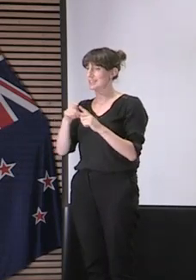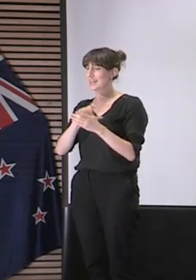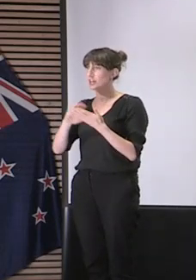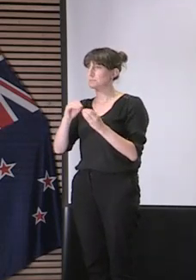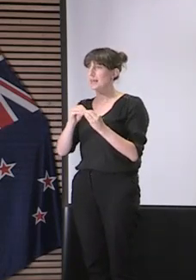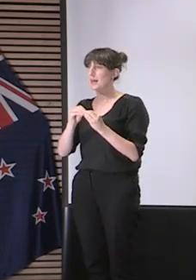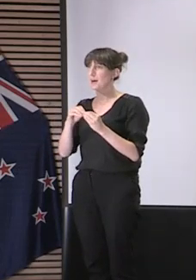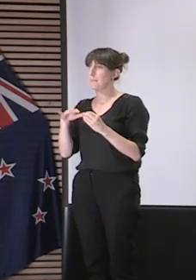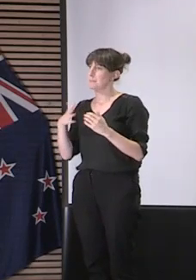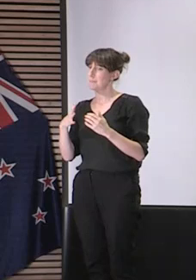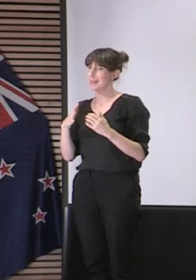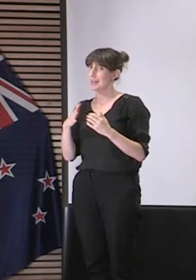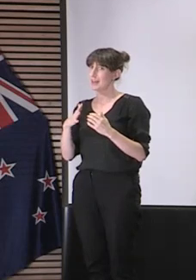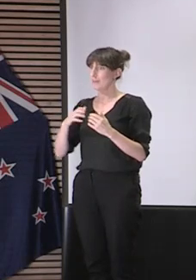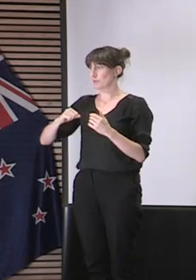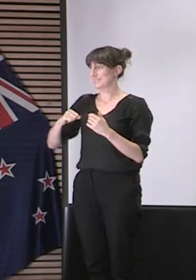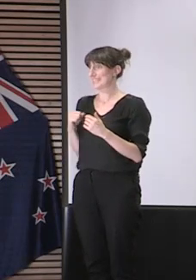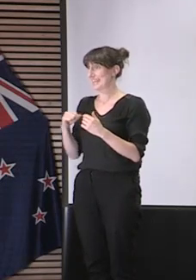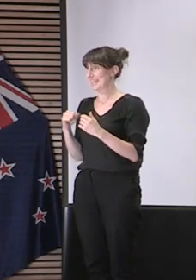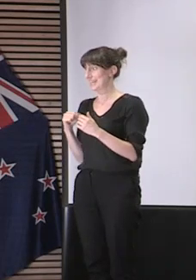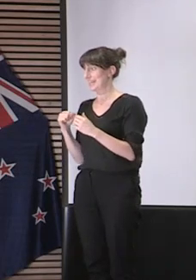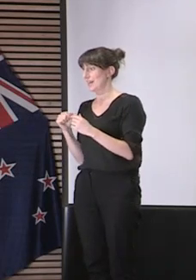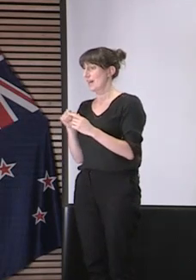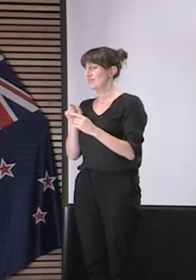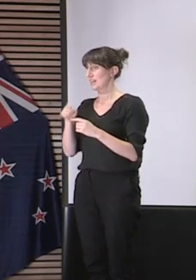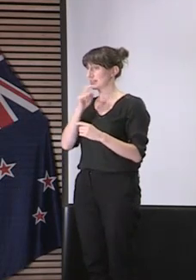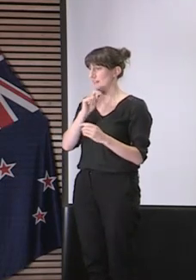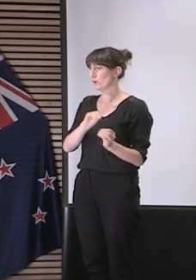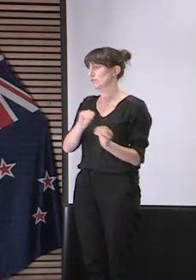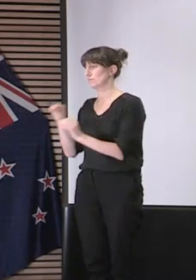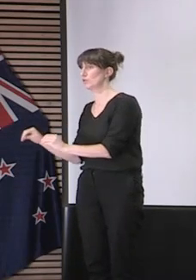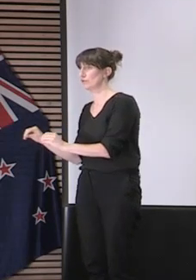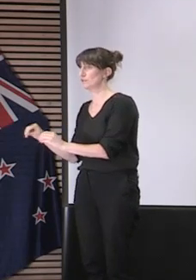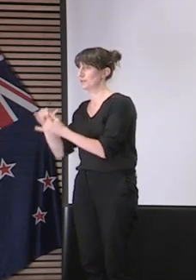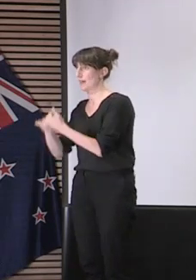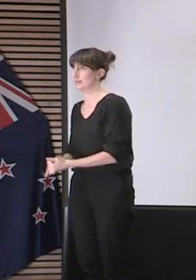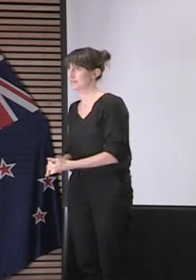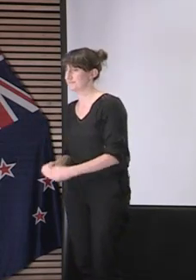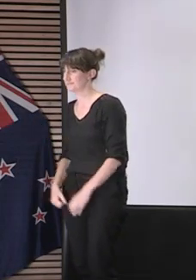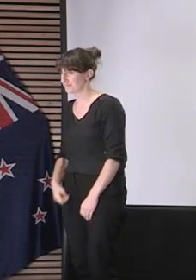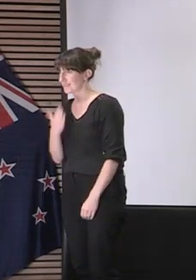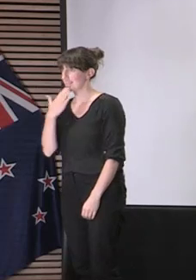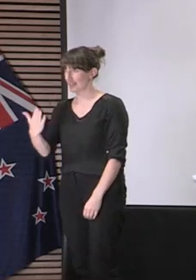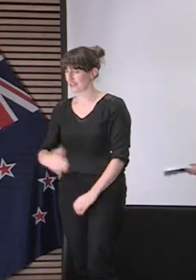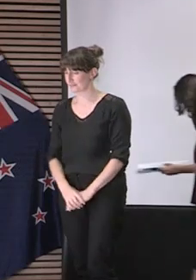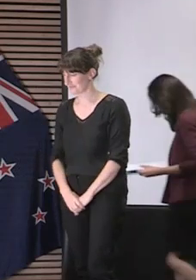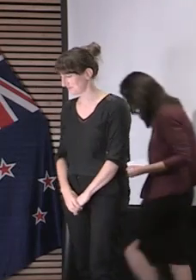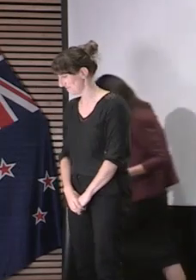think about the overall staffing there and I know that the Southern DHB will be